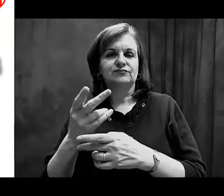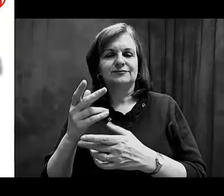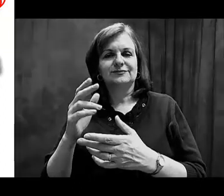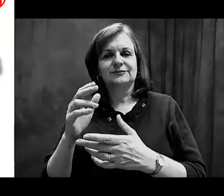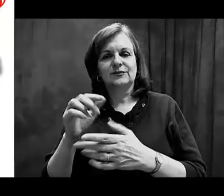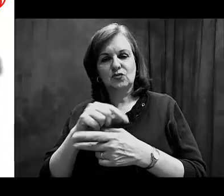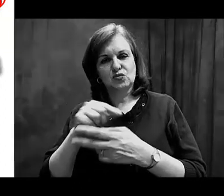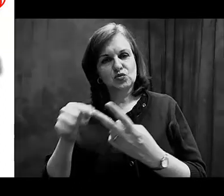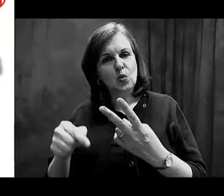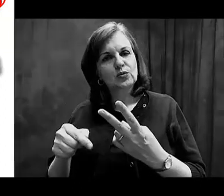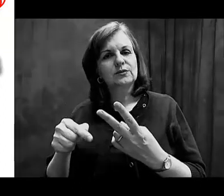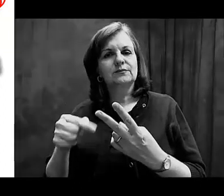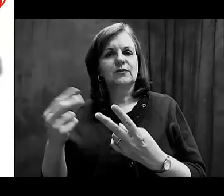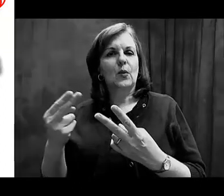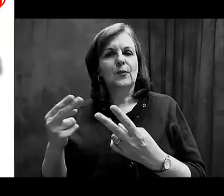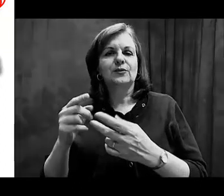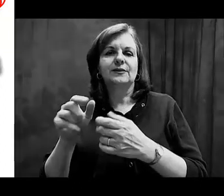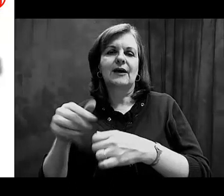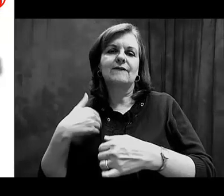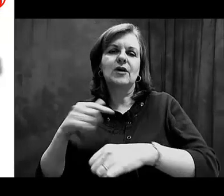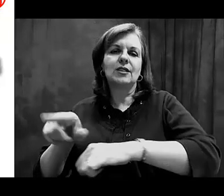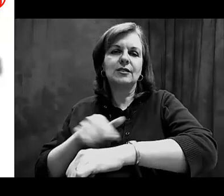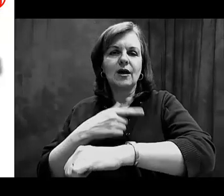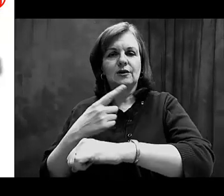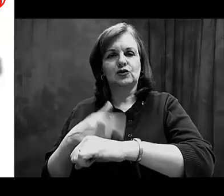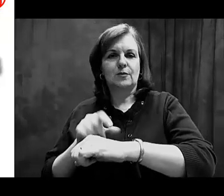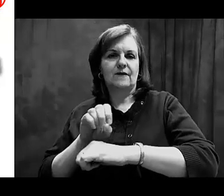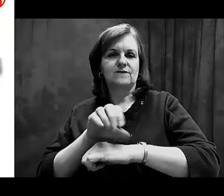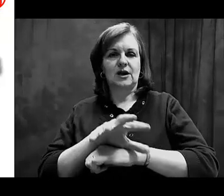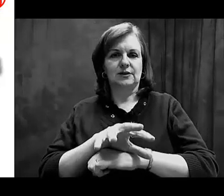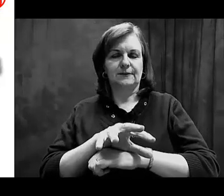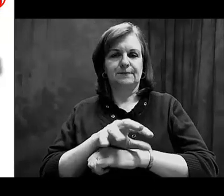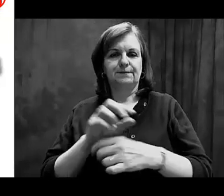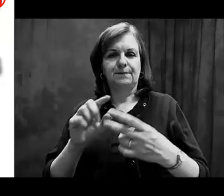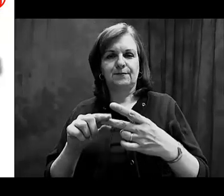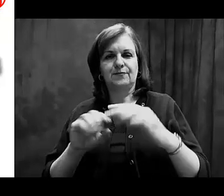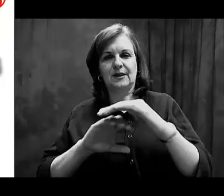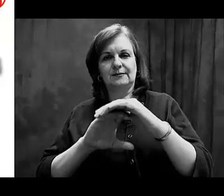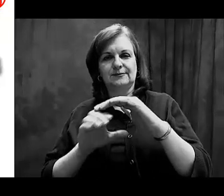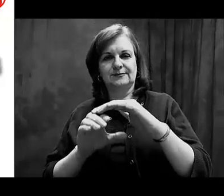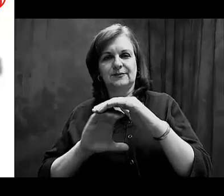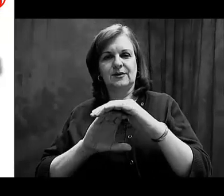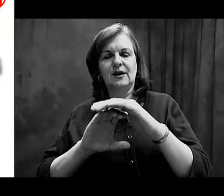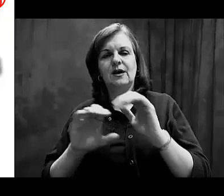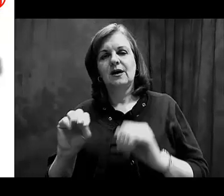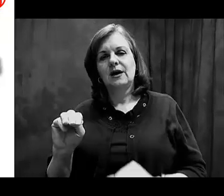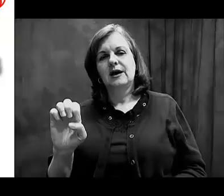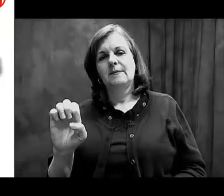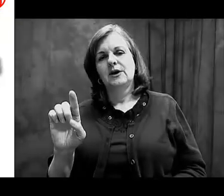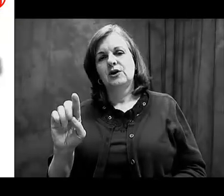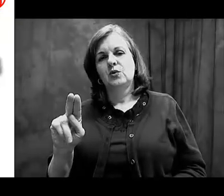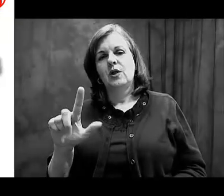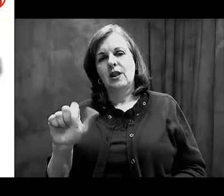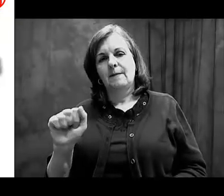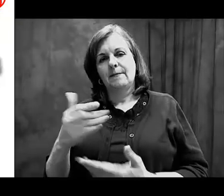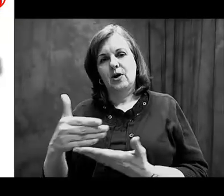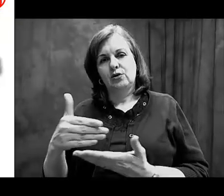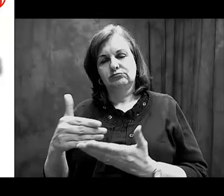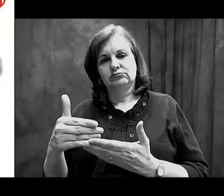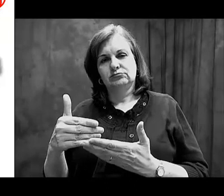these are along the term effects the medulla -- the center part